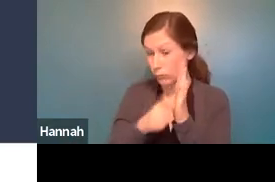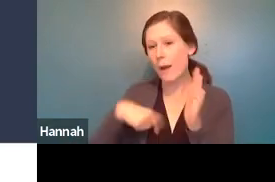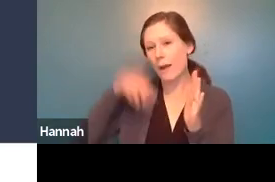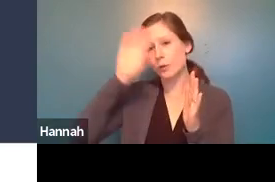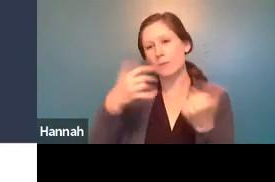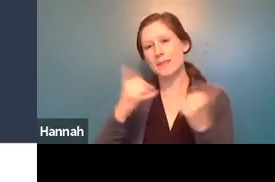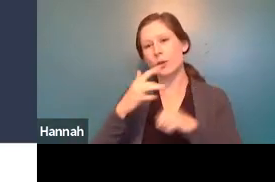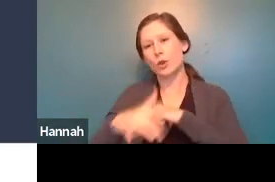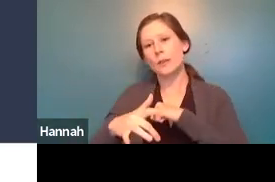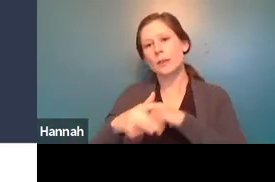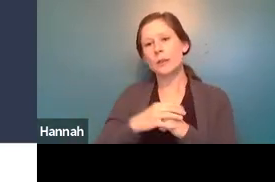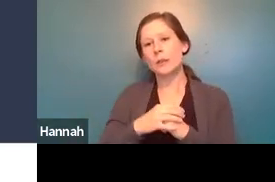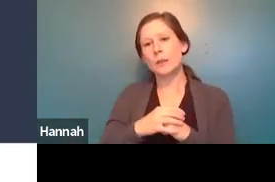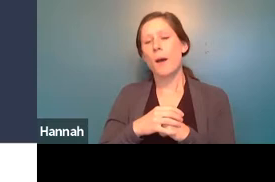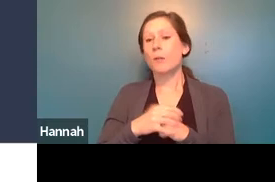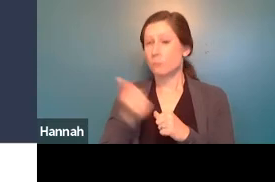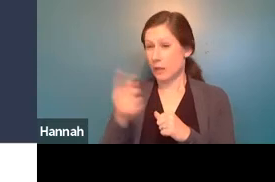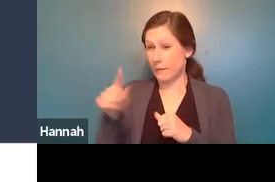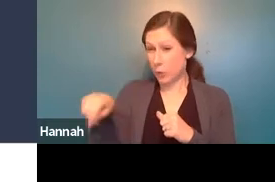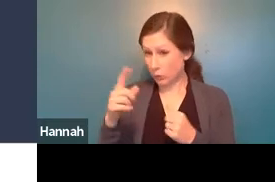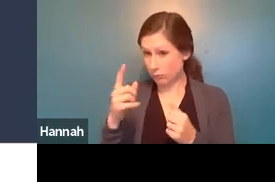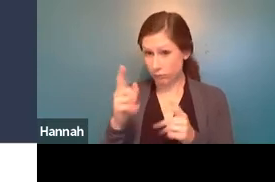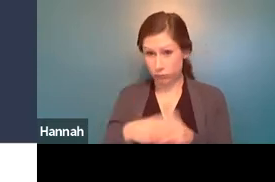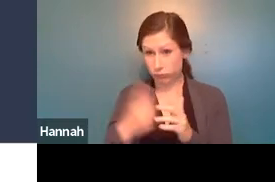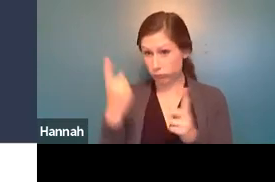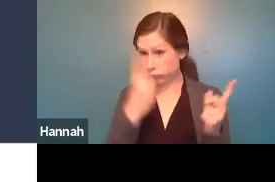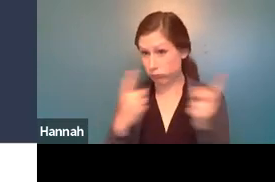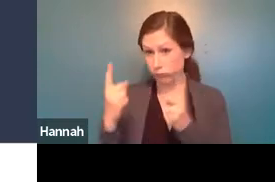already maybe started thinking about whenever you guys do reopen.